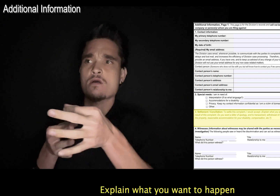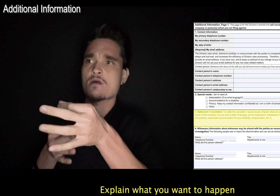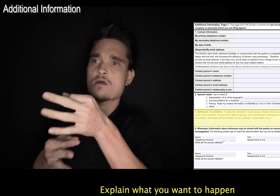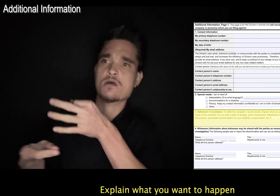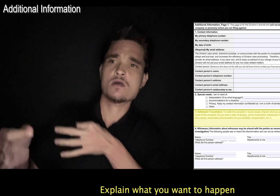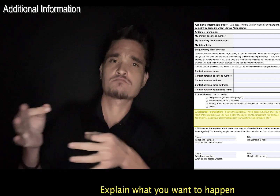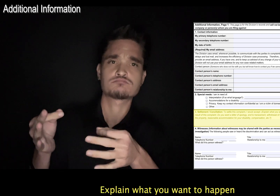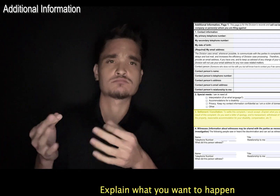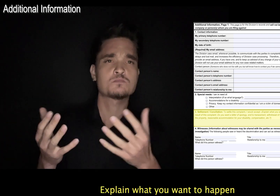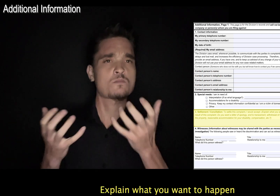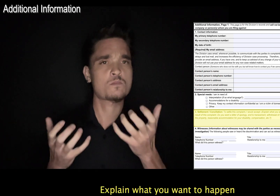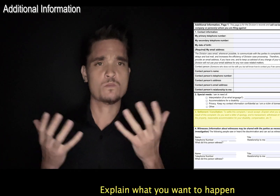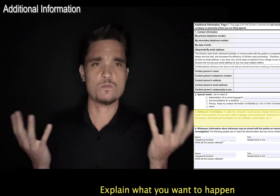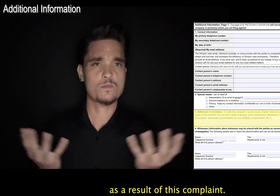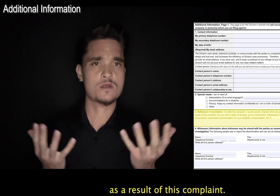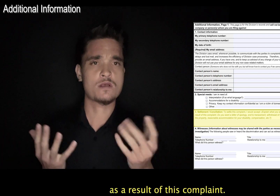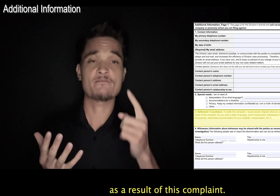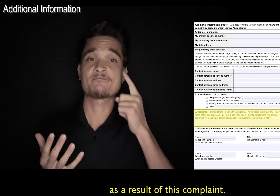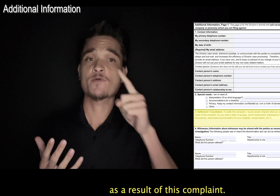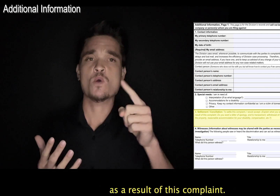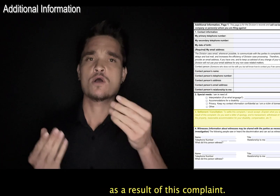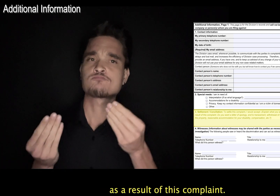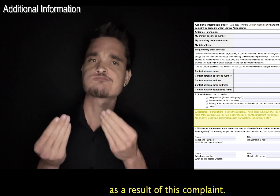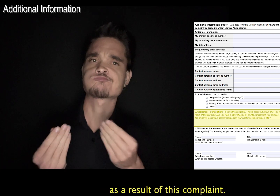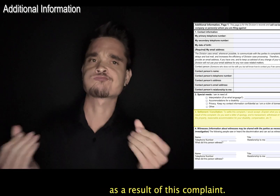Explain what you want to happen as a result of this complaint.